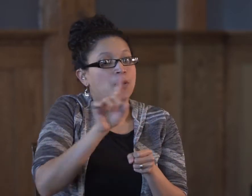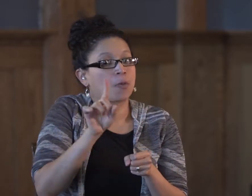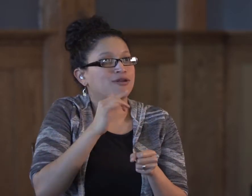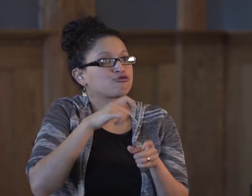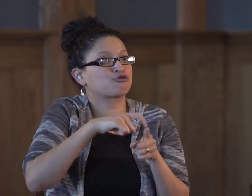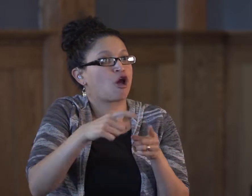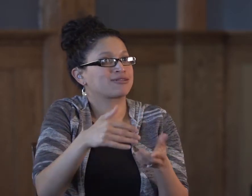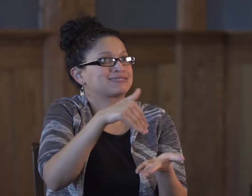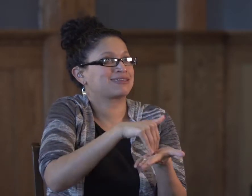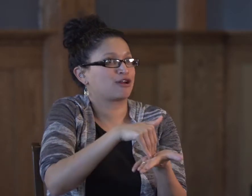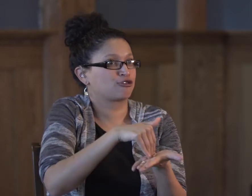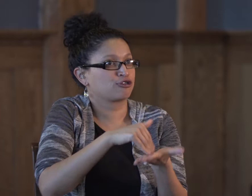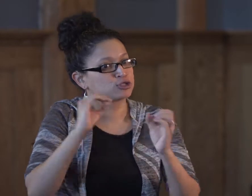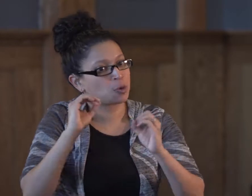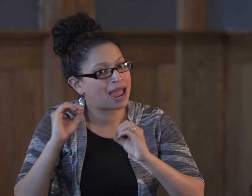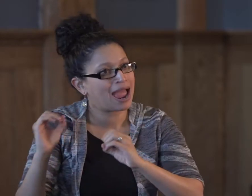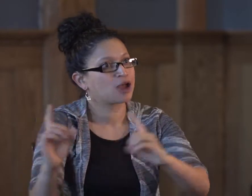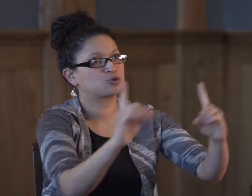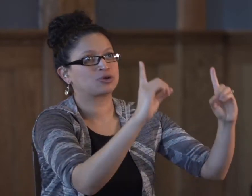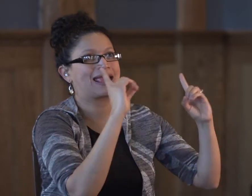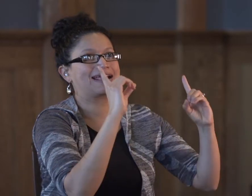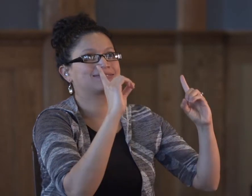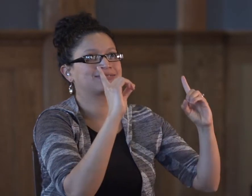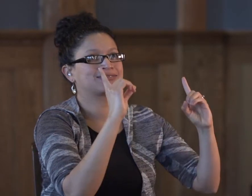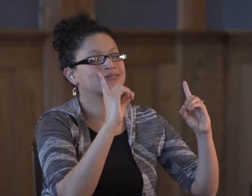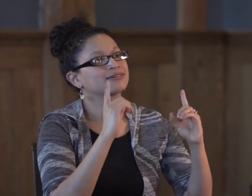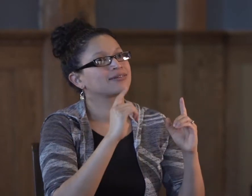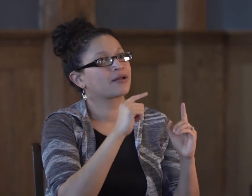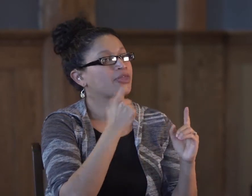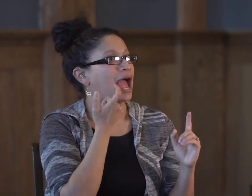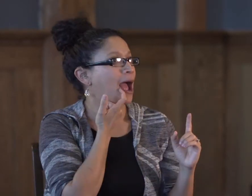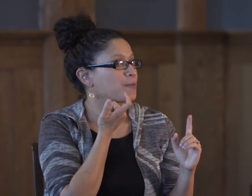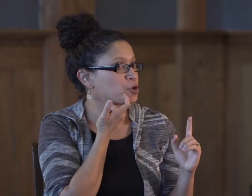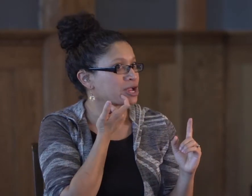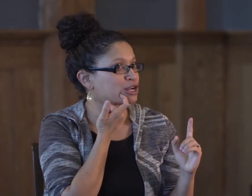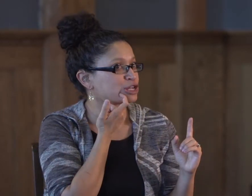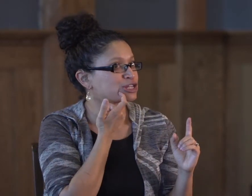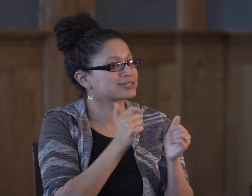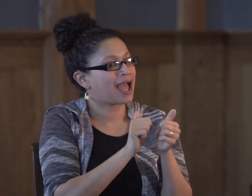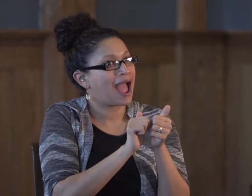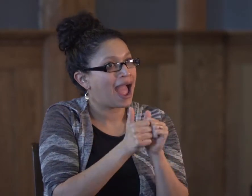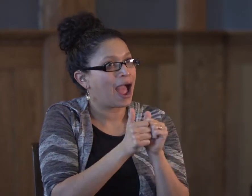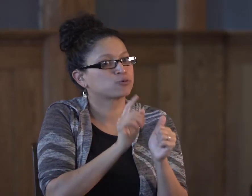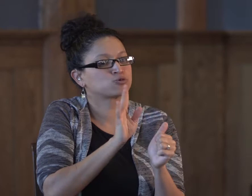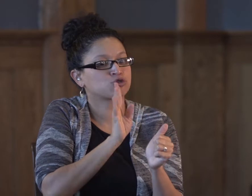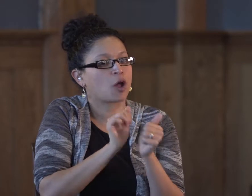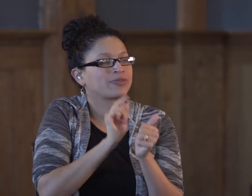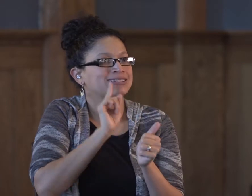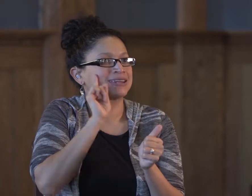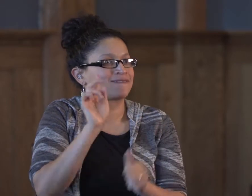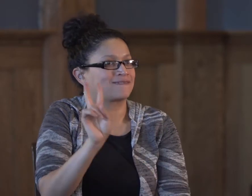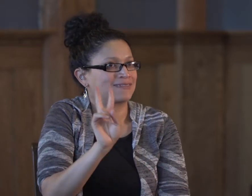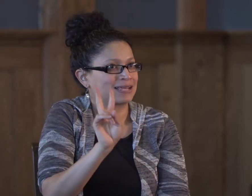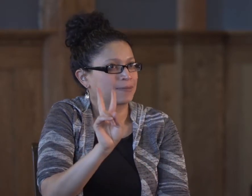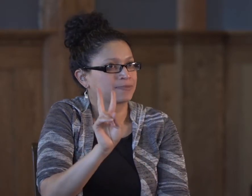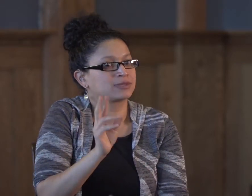with local 9-1-1 call centers to educate them on the use of video relay service and how